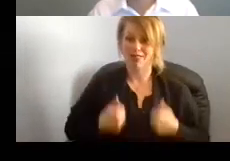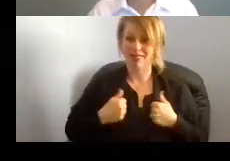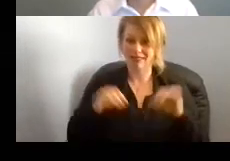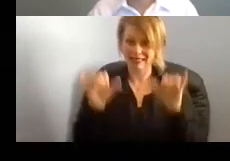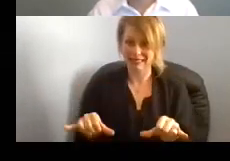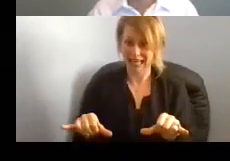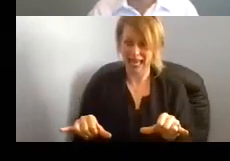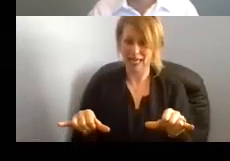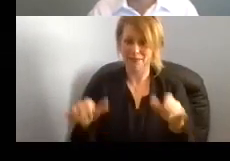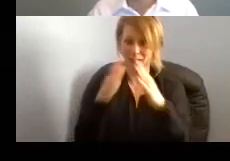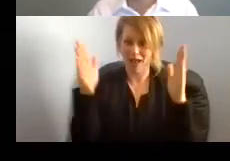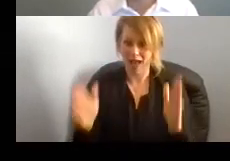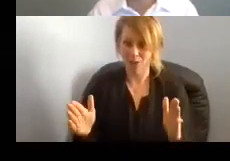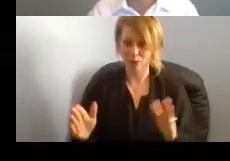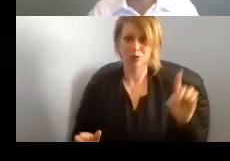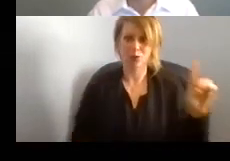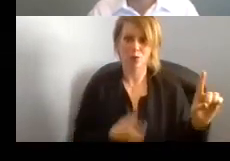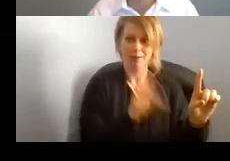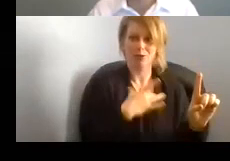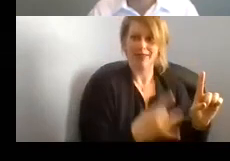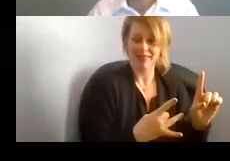it’s not a good combination, but that’s what happens.